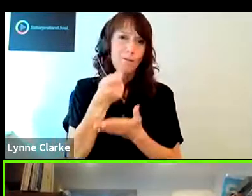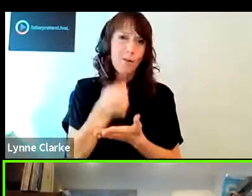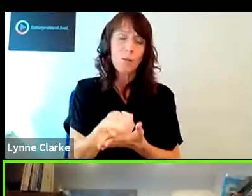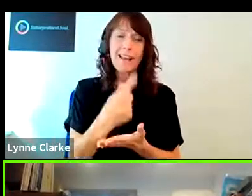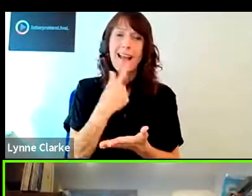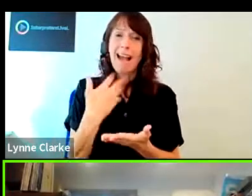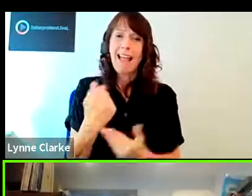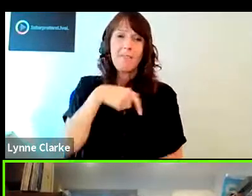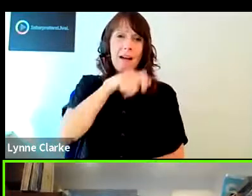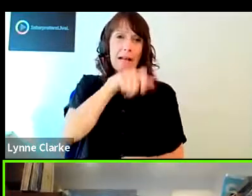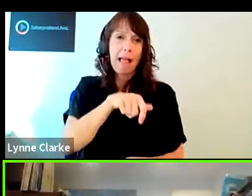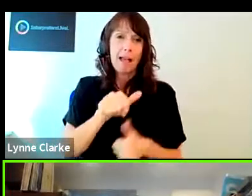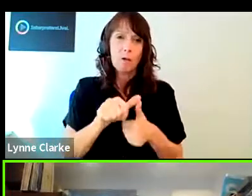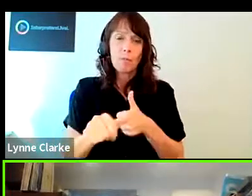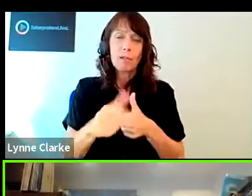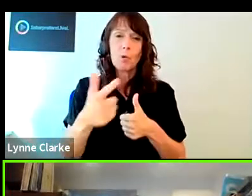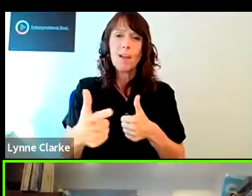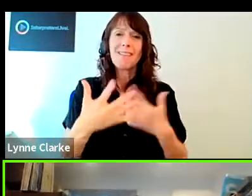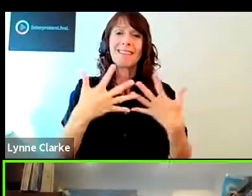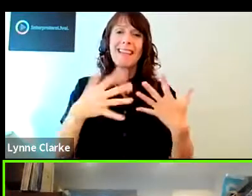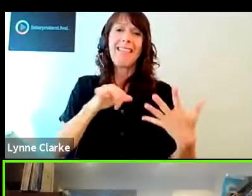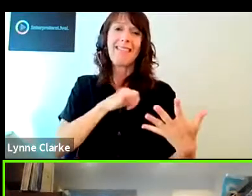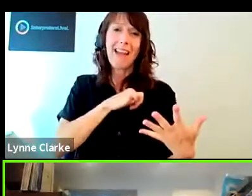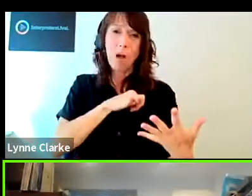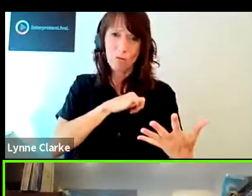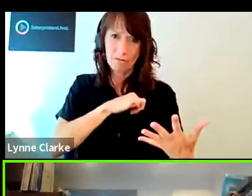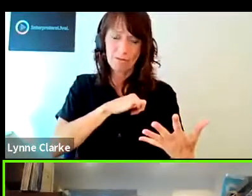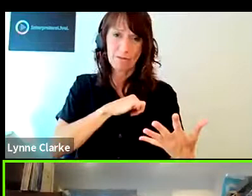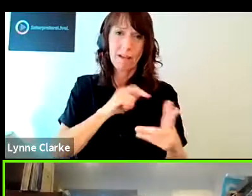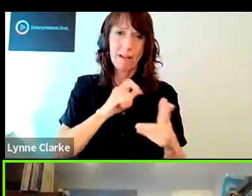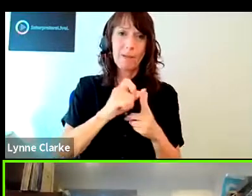thousands of legacy PDFs.